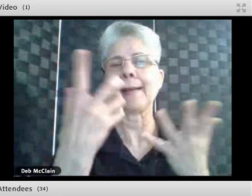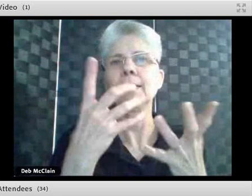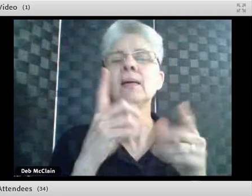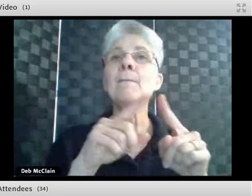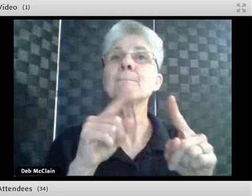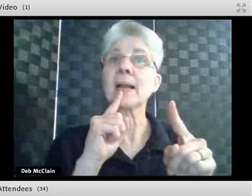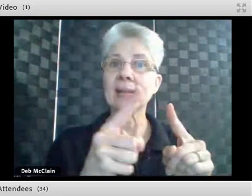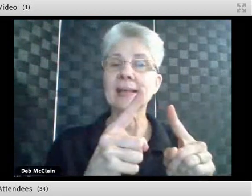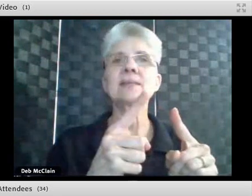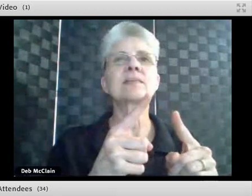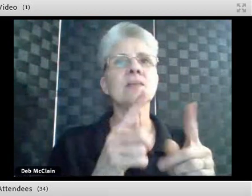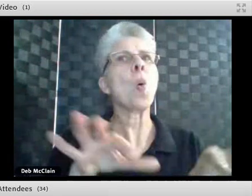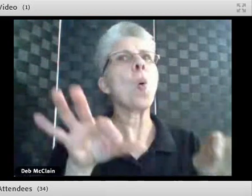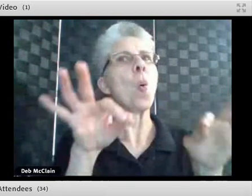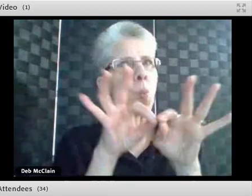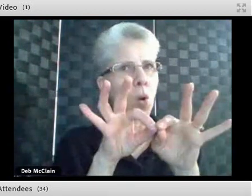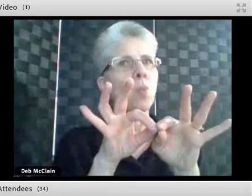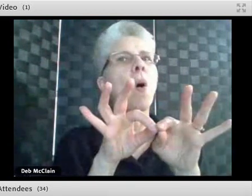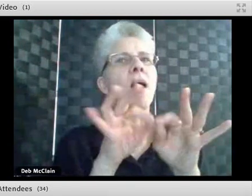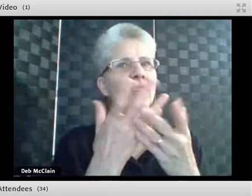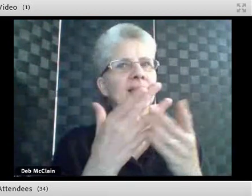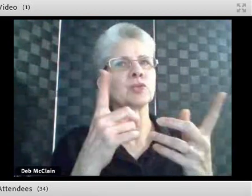but I think it is a worthwhile thing to do.